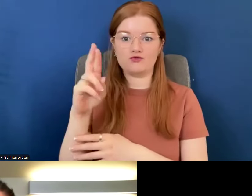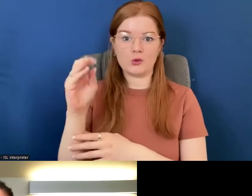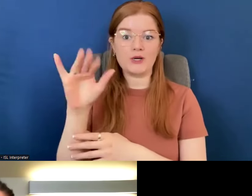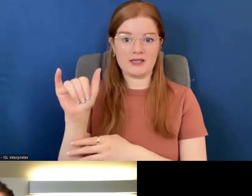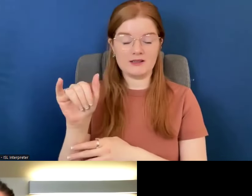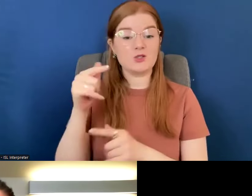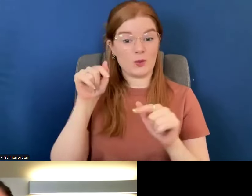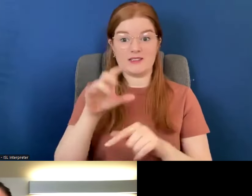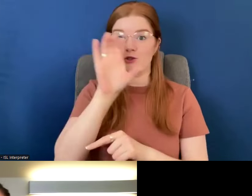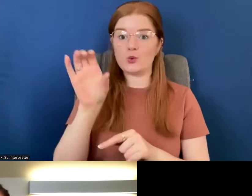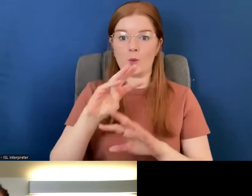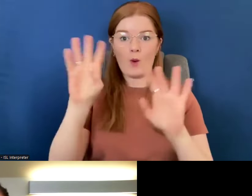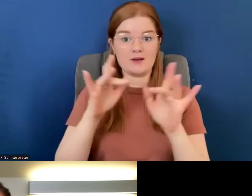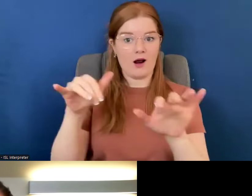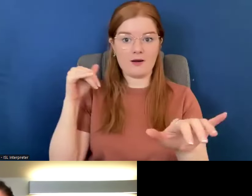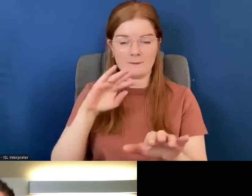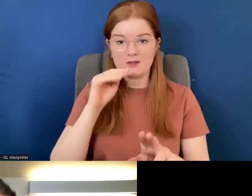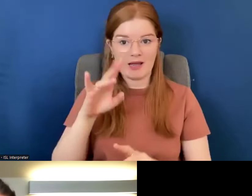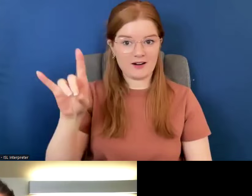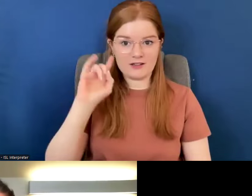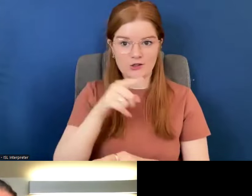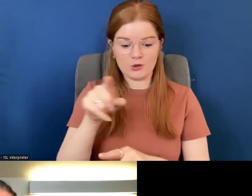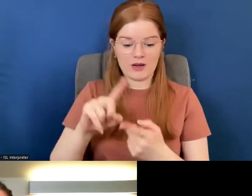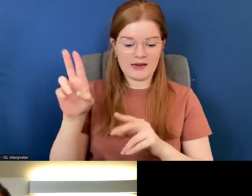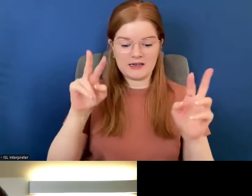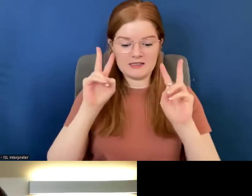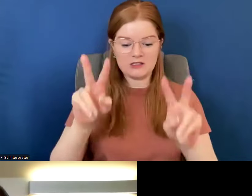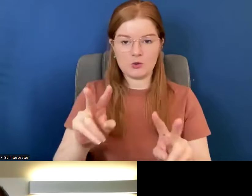is a zoom webinar, so we can't hear you and we can't see you. Please feel free to